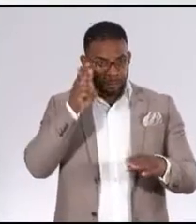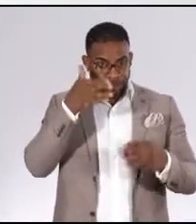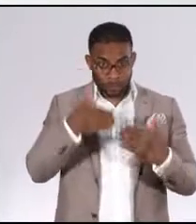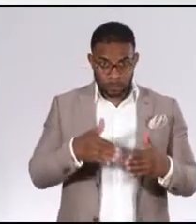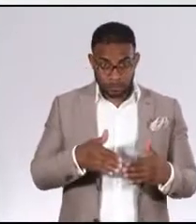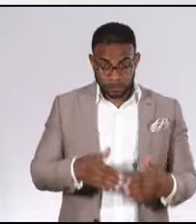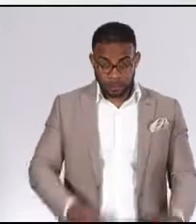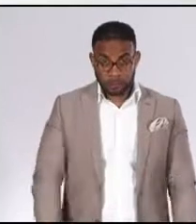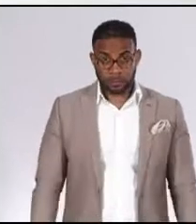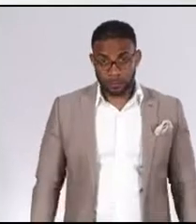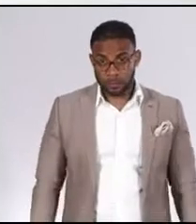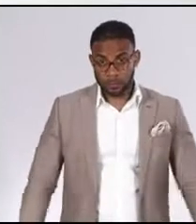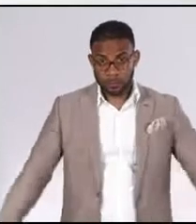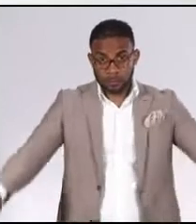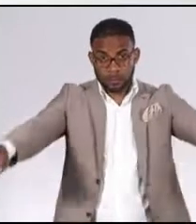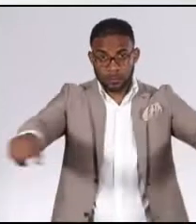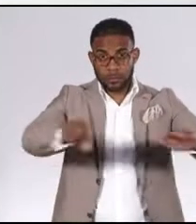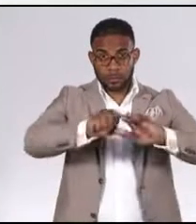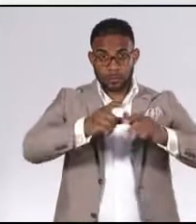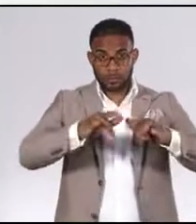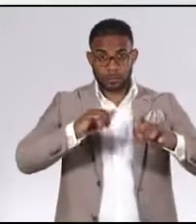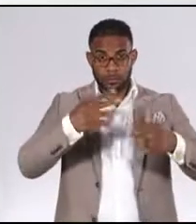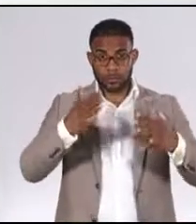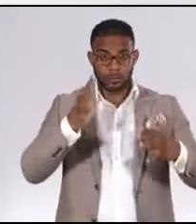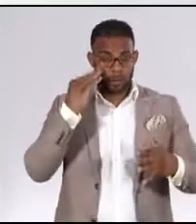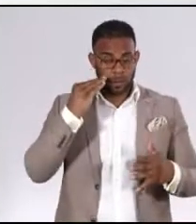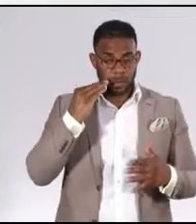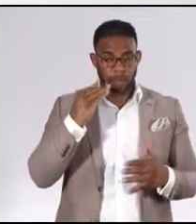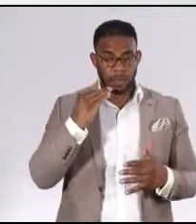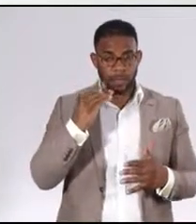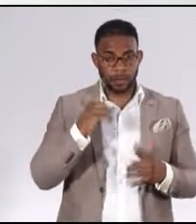and the symptoms are things that you've already experienced, but maybe things